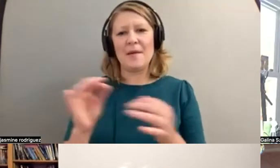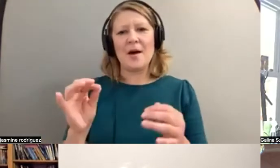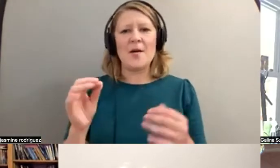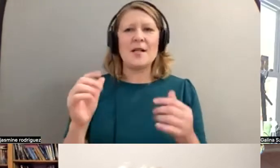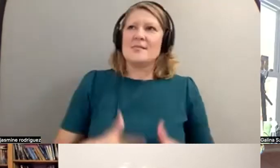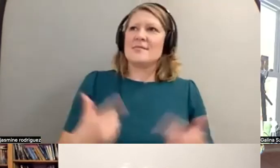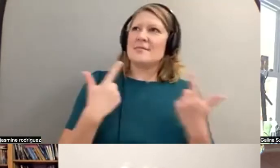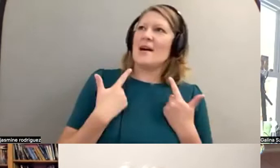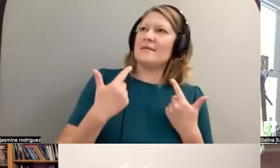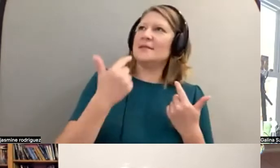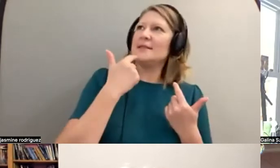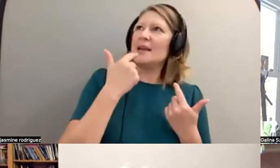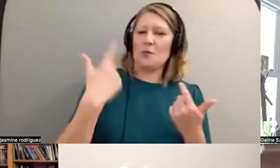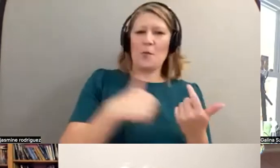let's..." And person feels